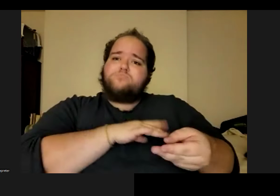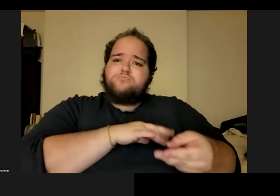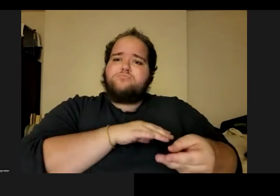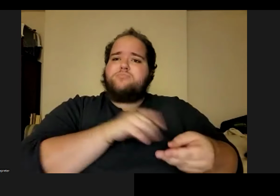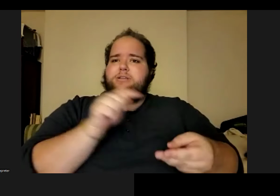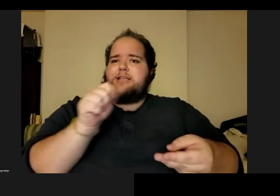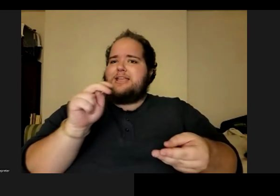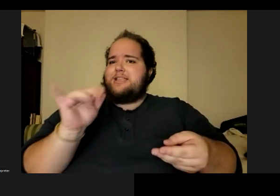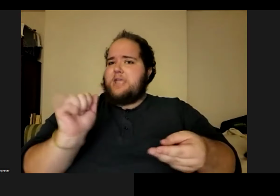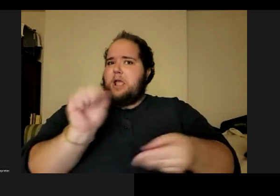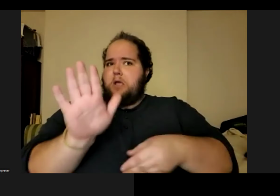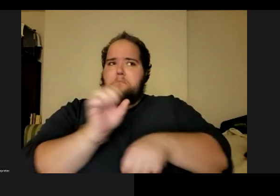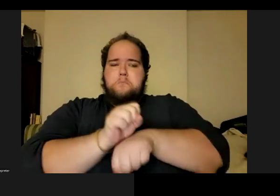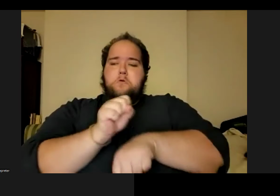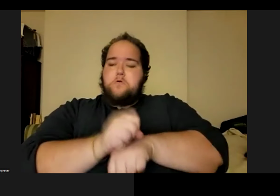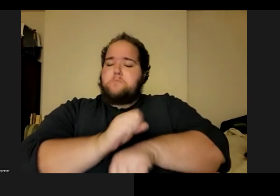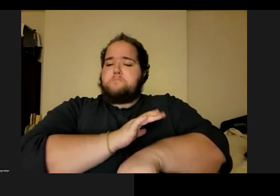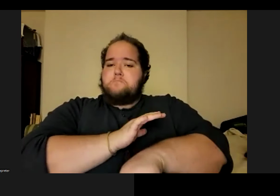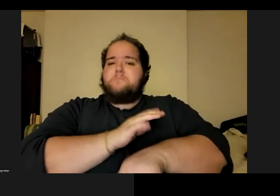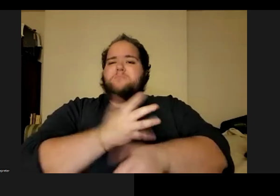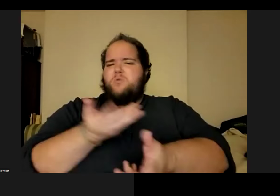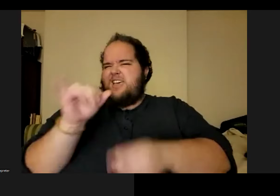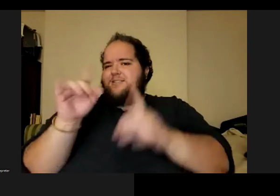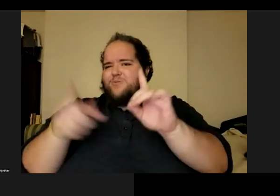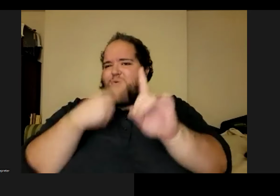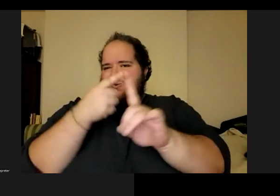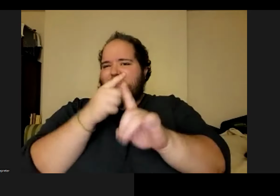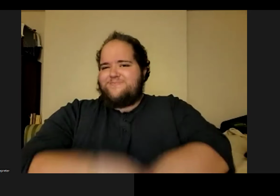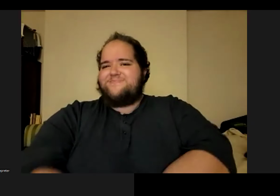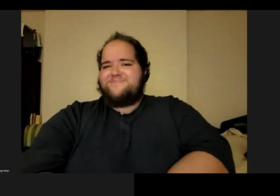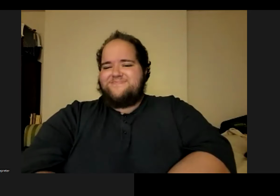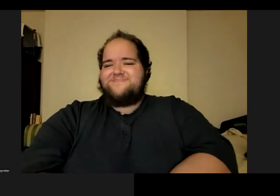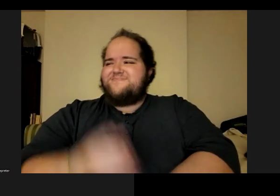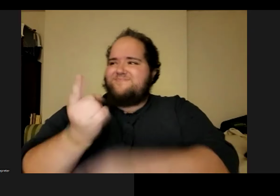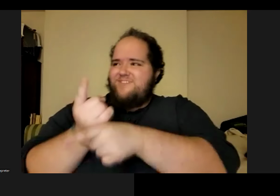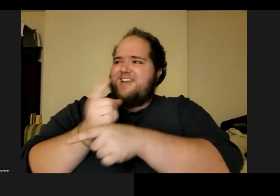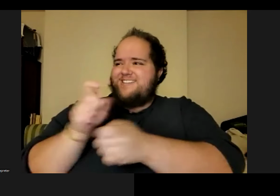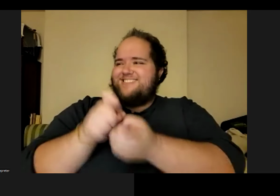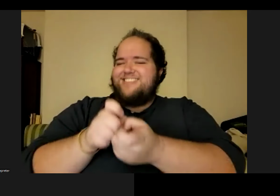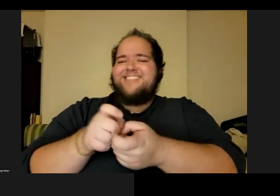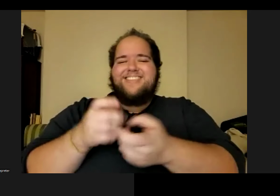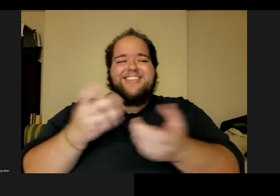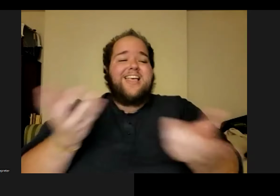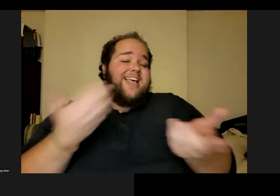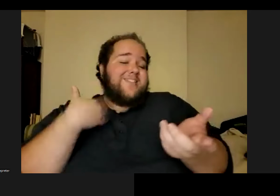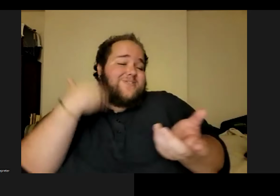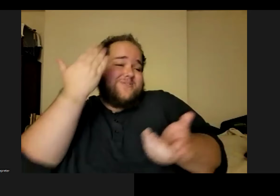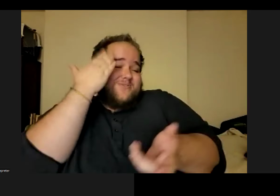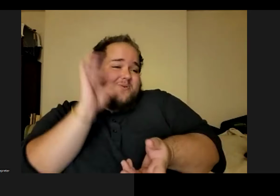And that's the goal. Right, exactly. Because like, you know, we're using these for Cool.